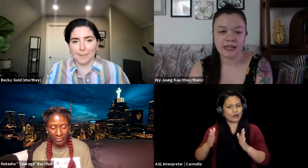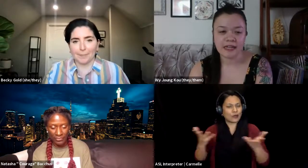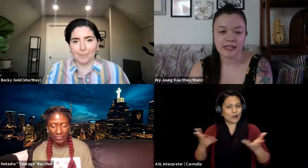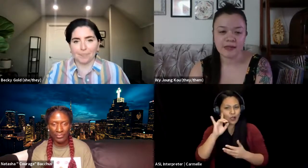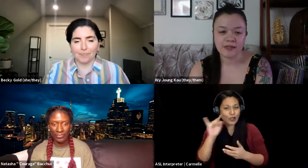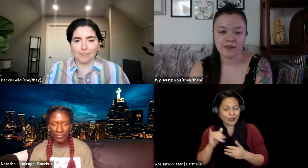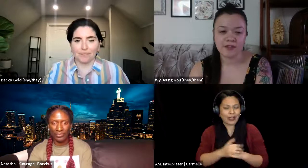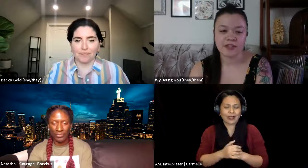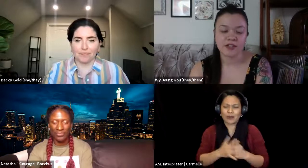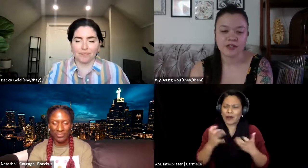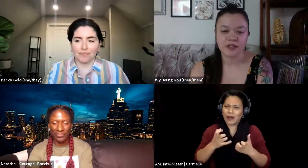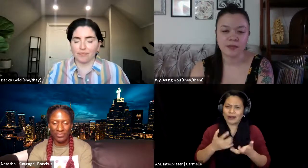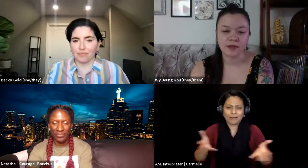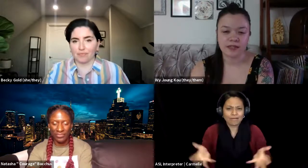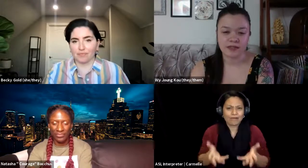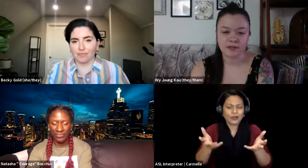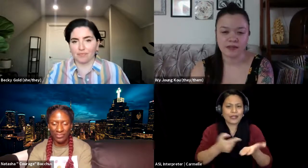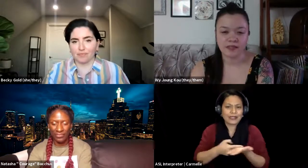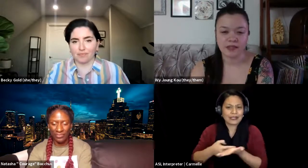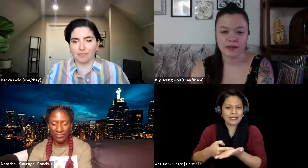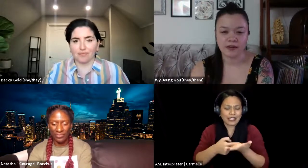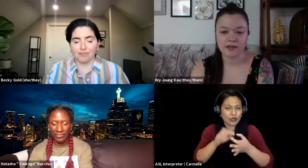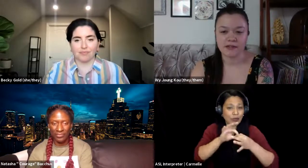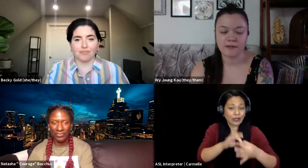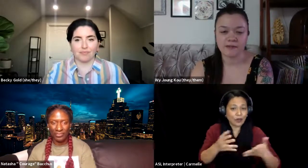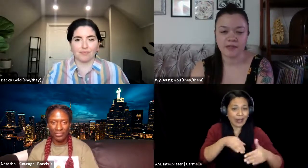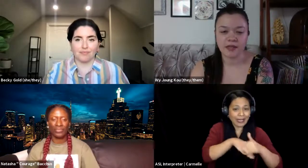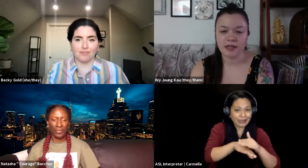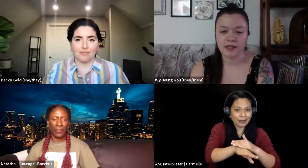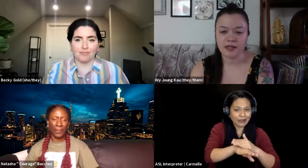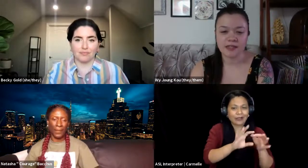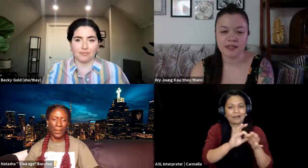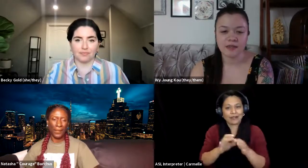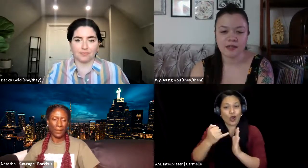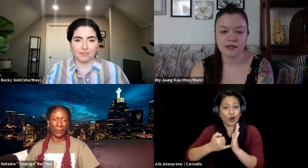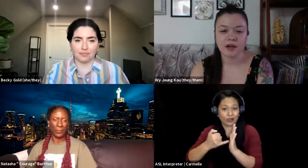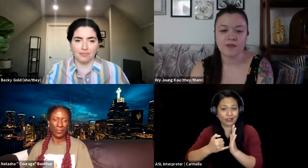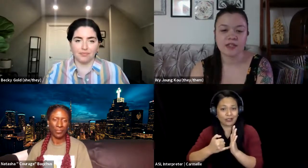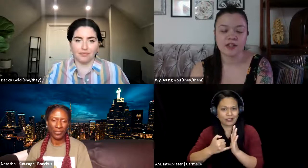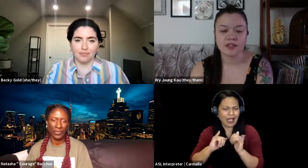expansive conversations about accessibility in the arts. to us this means conversations